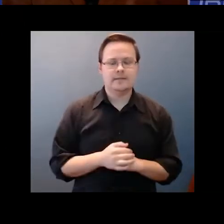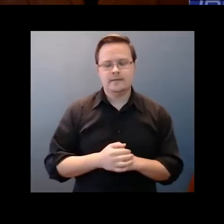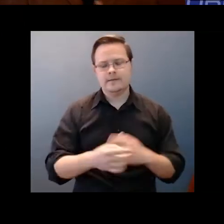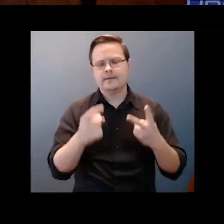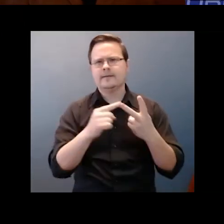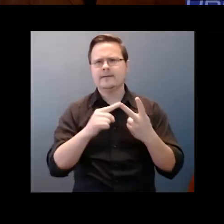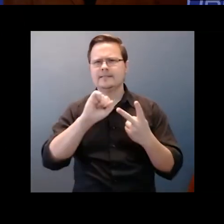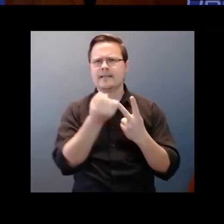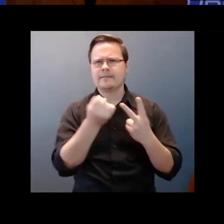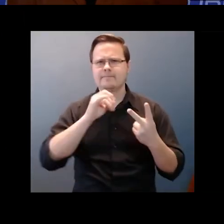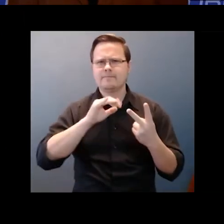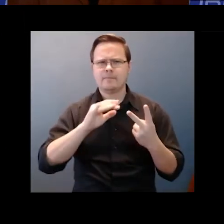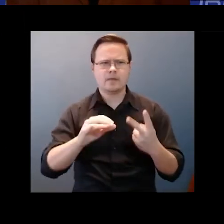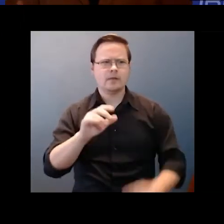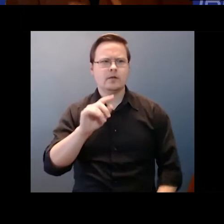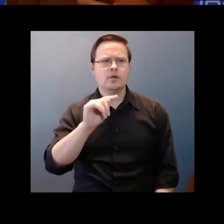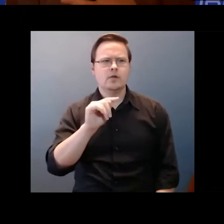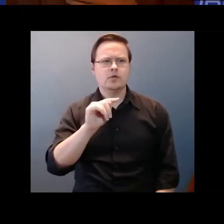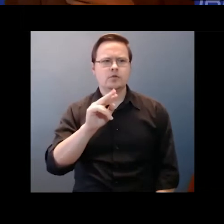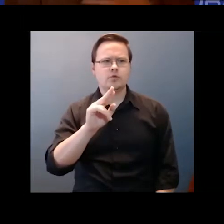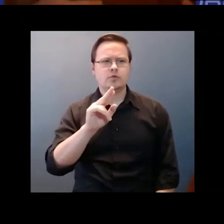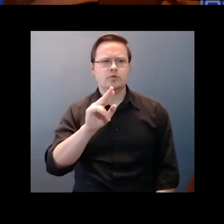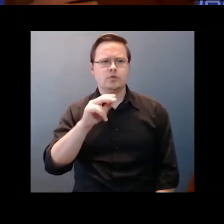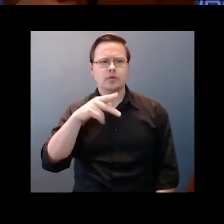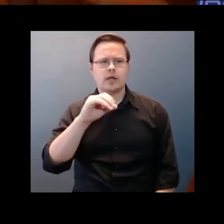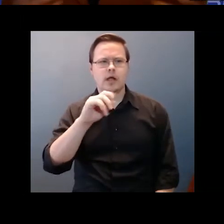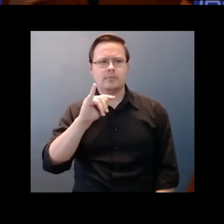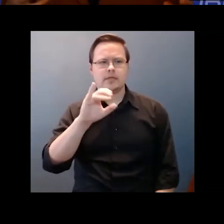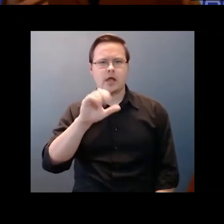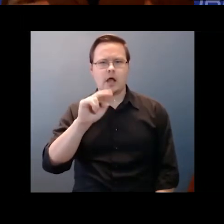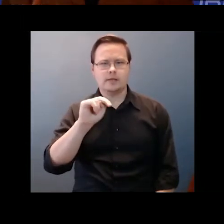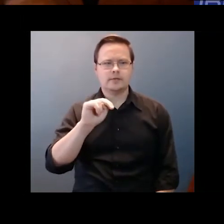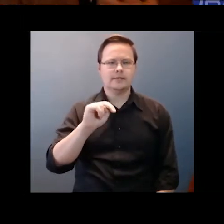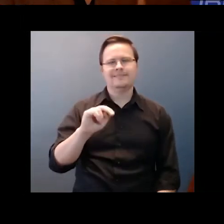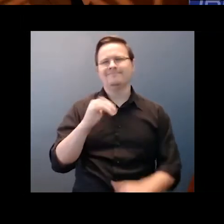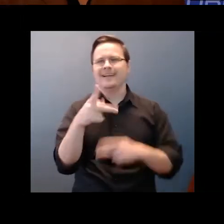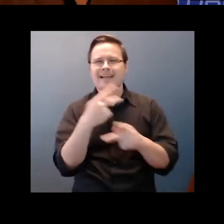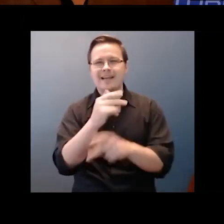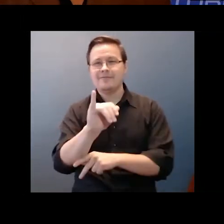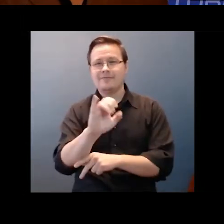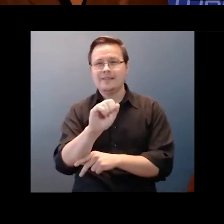a decade old software project that provides a kind of Yelp for employers of Amazon Mechanical Turk workers